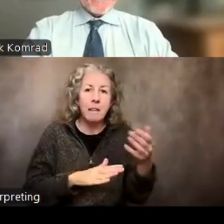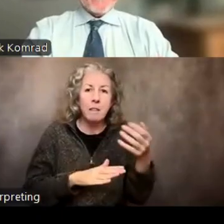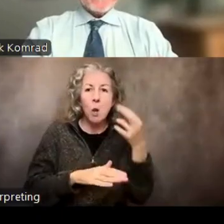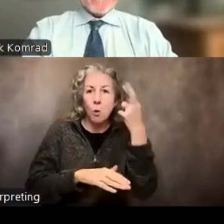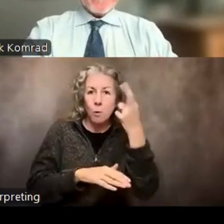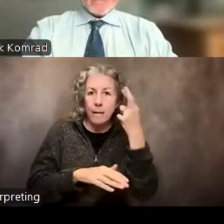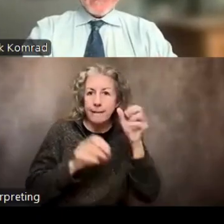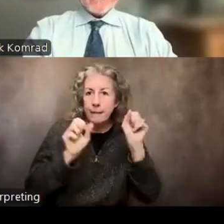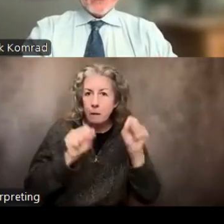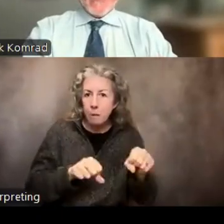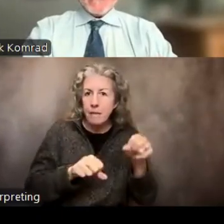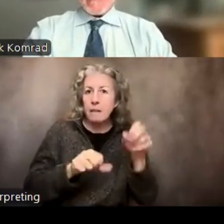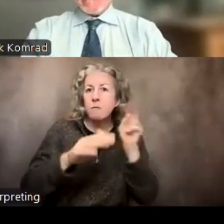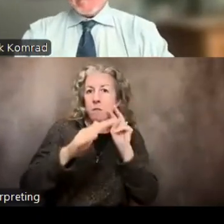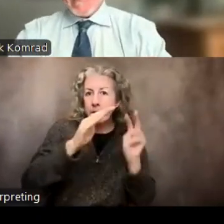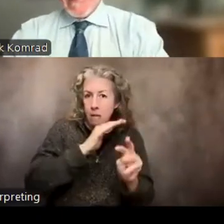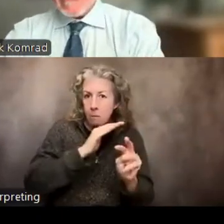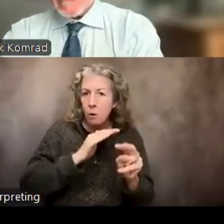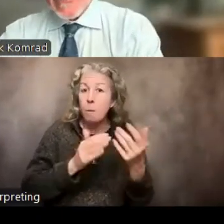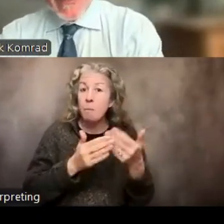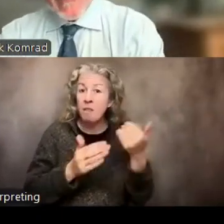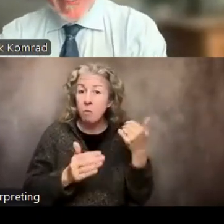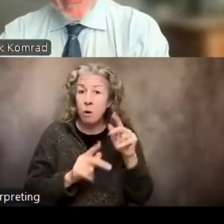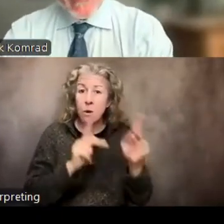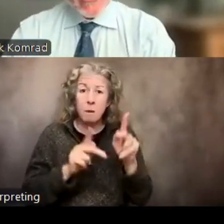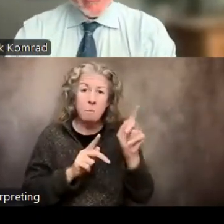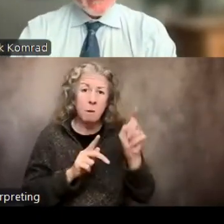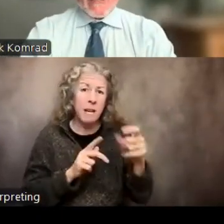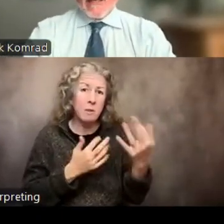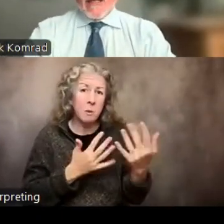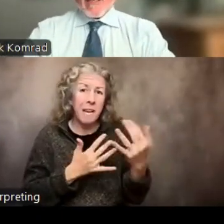those people had to wait 90 days between evaluation and their